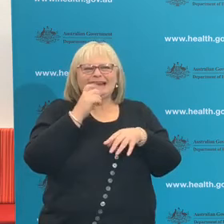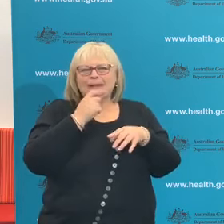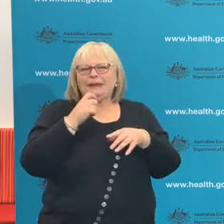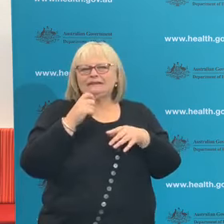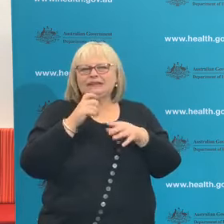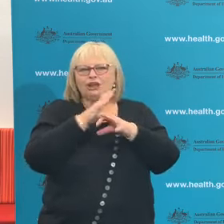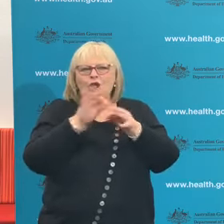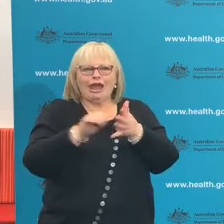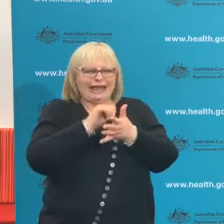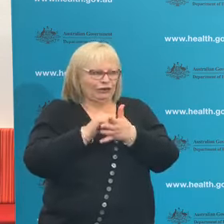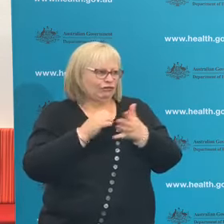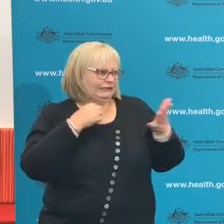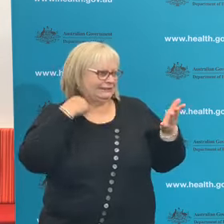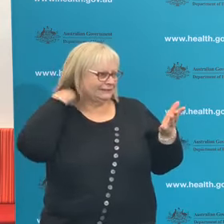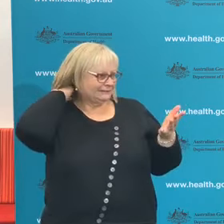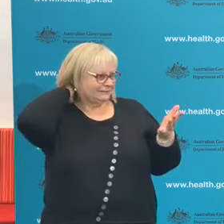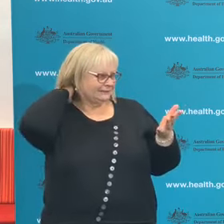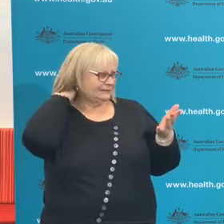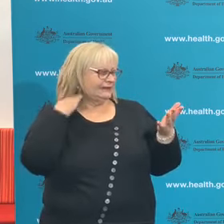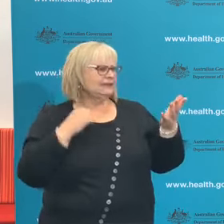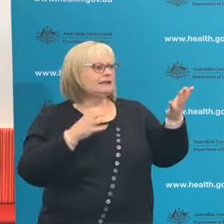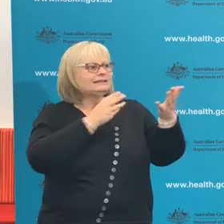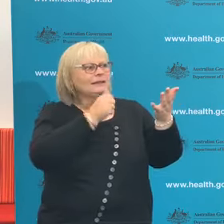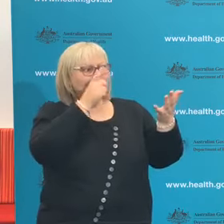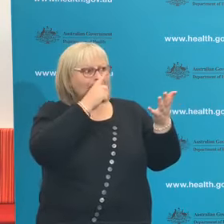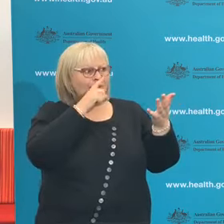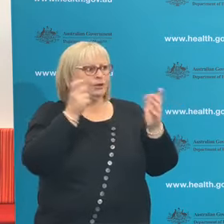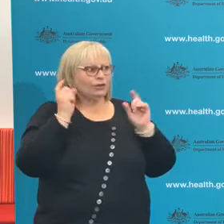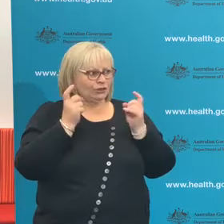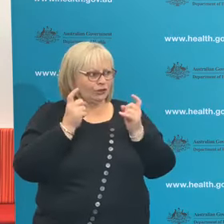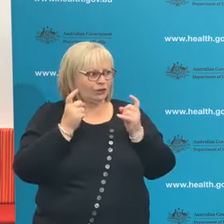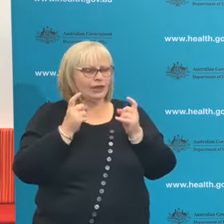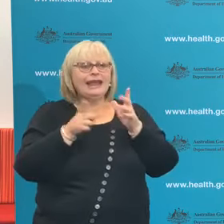There have been some concerns about the fact that it takes you, the app really works if you're